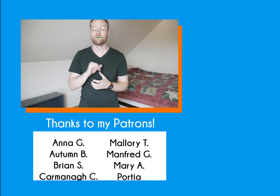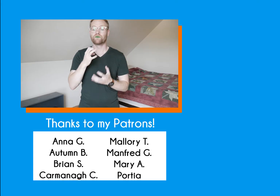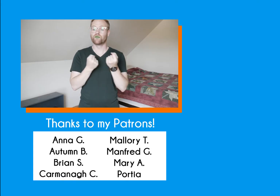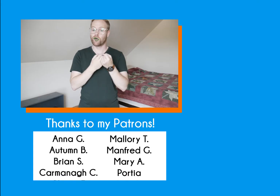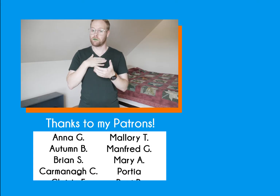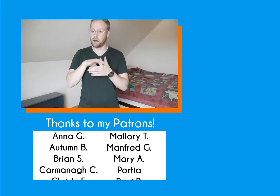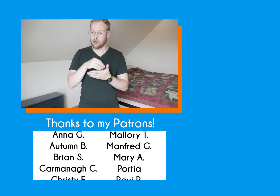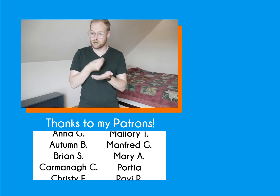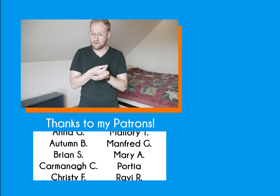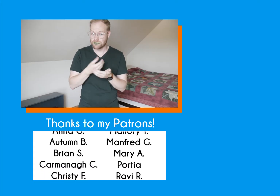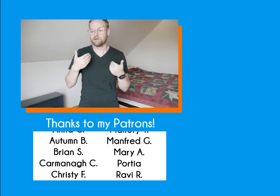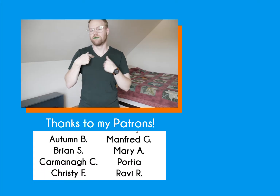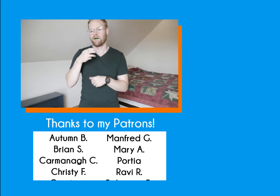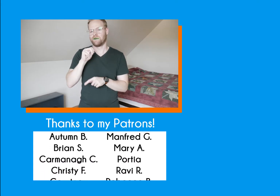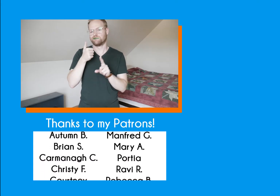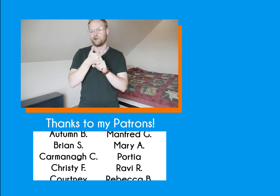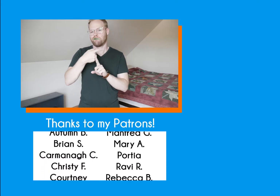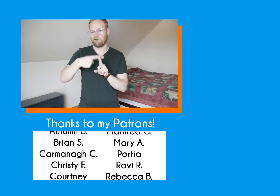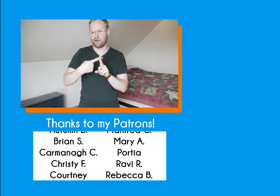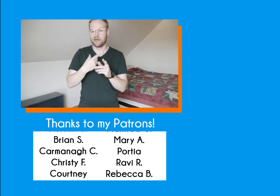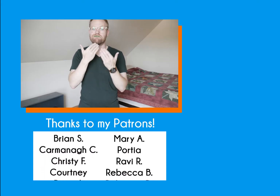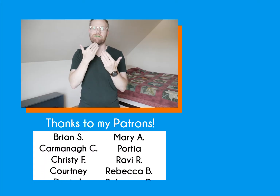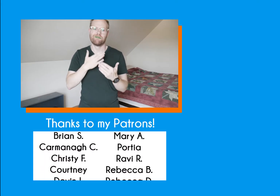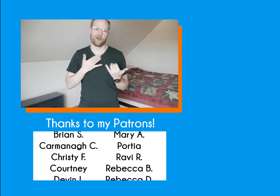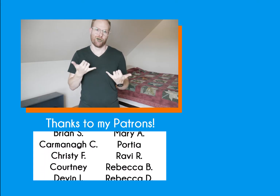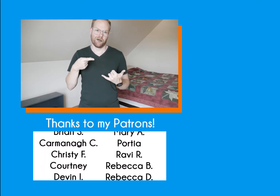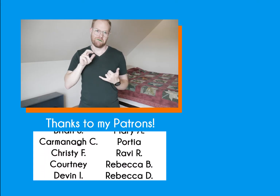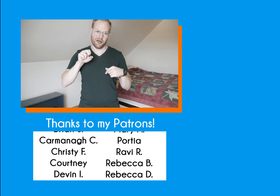If you want to support me, I have Patreon, which is monthly. Thank you to my current Patrons.